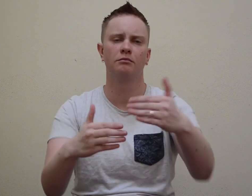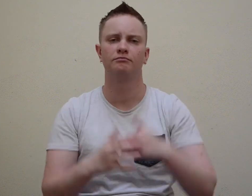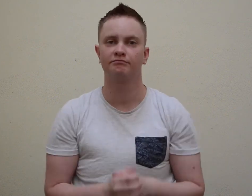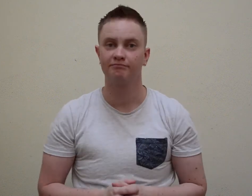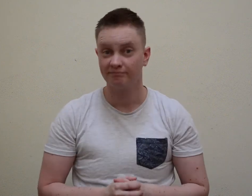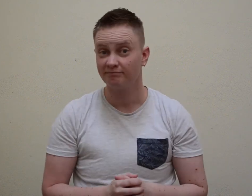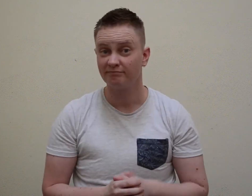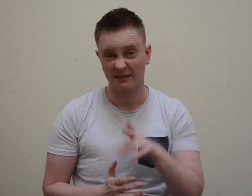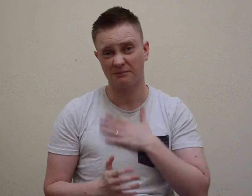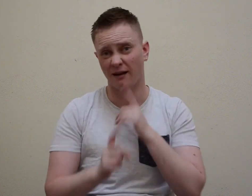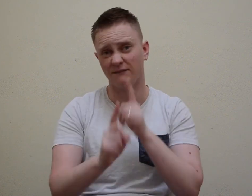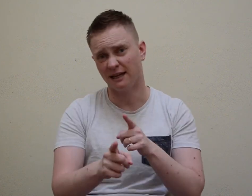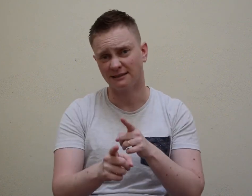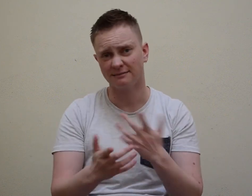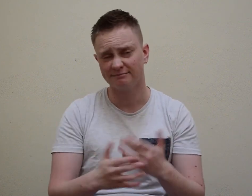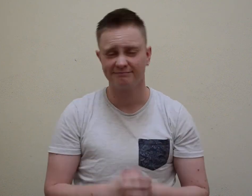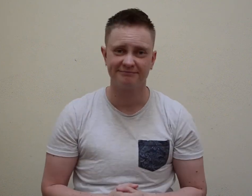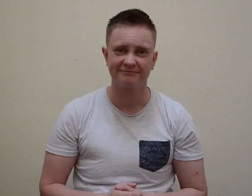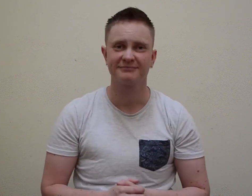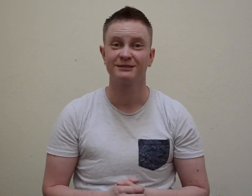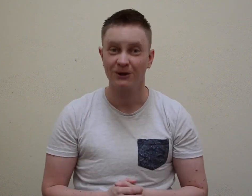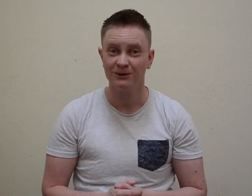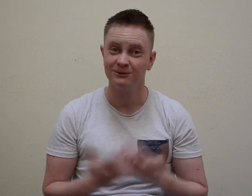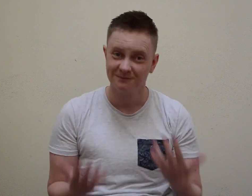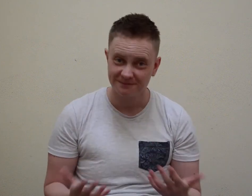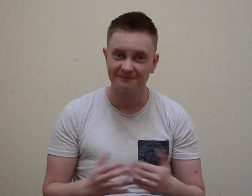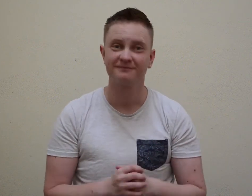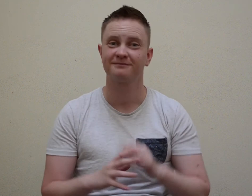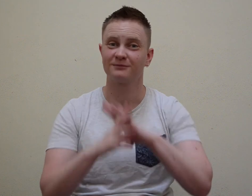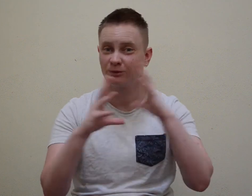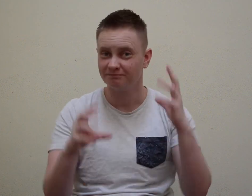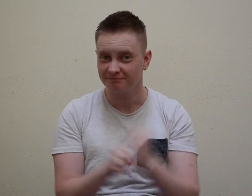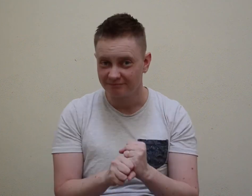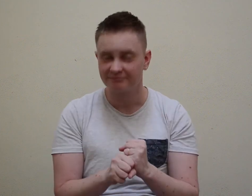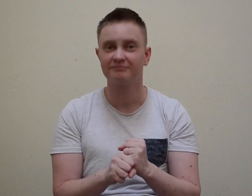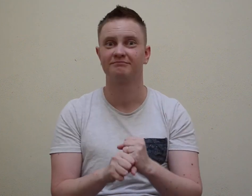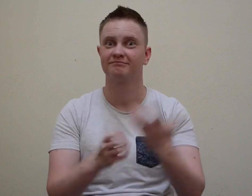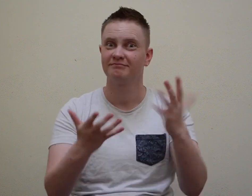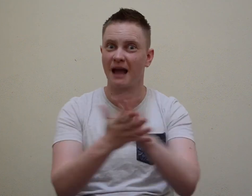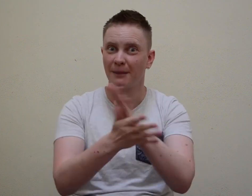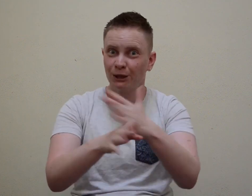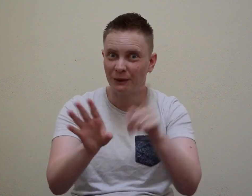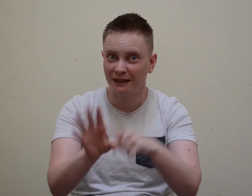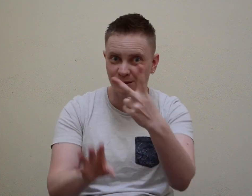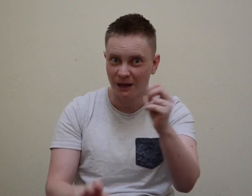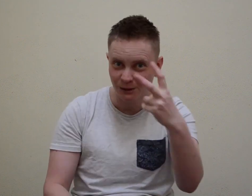with what you wanna do. And that's my advice. So, I guess in summary, Happy New Year.